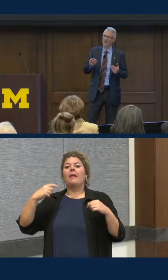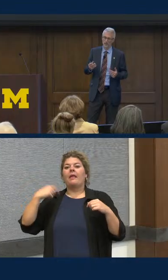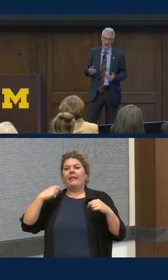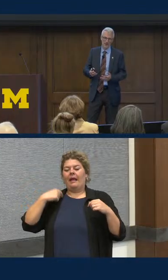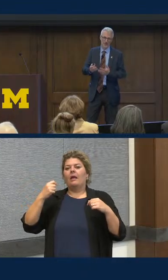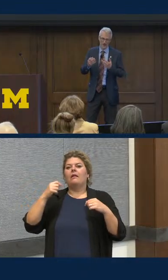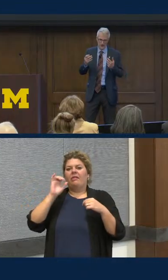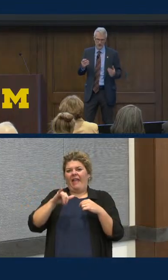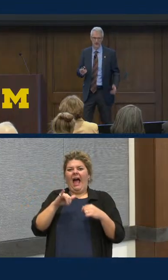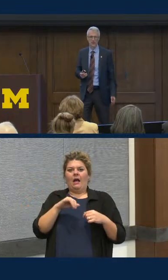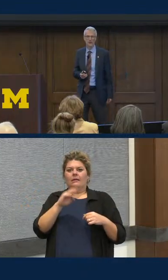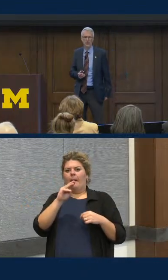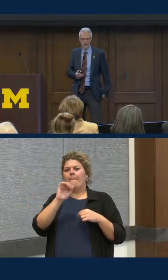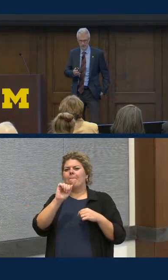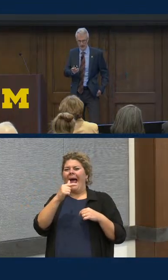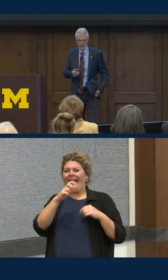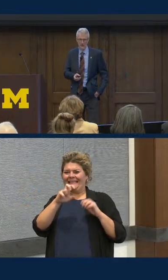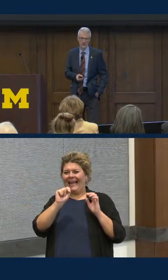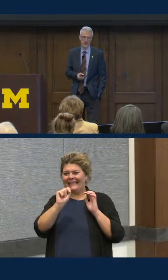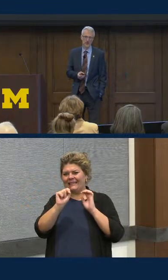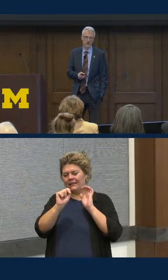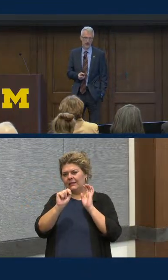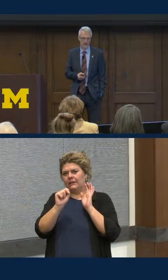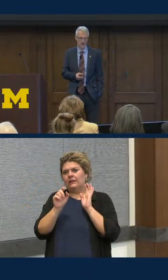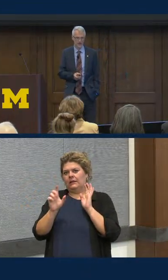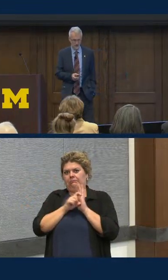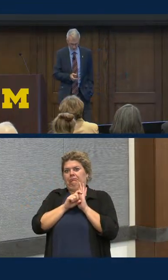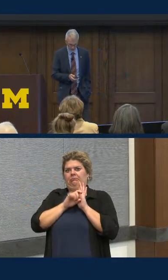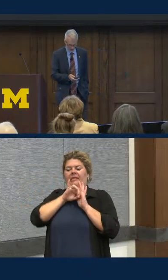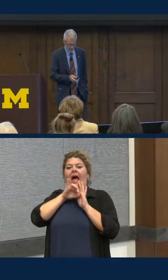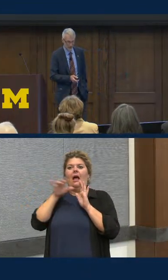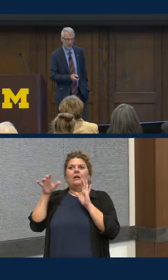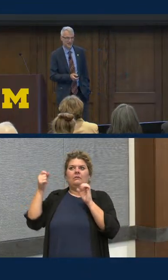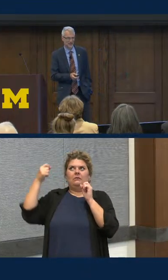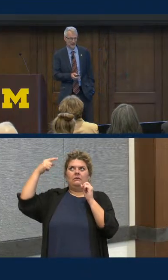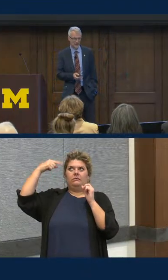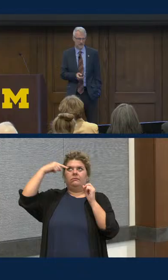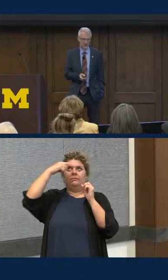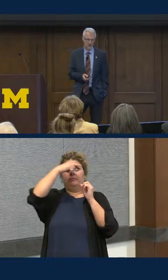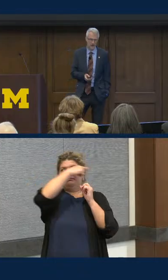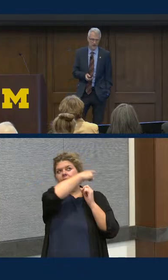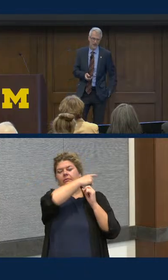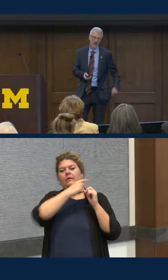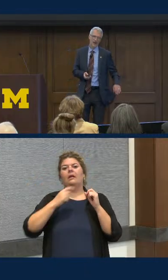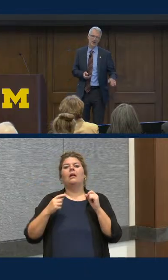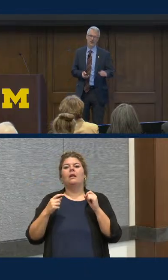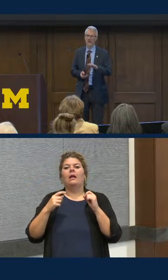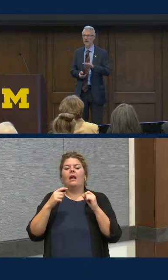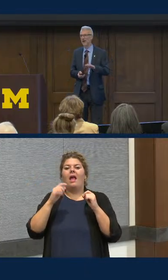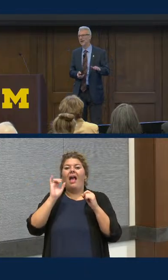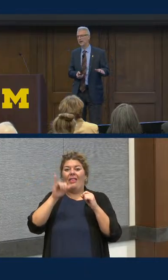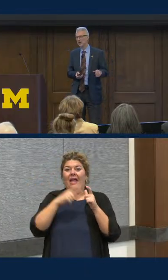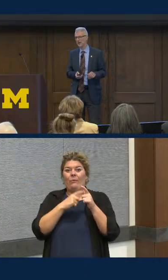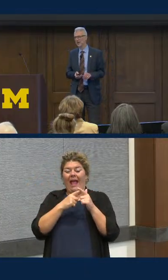senses the magnet in the body result of the exitation and the